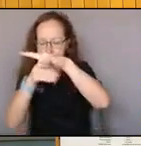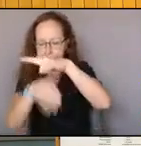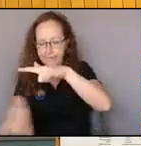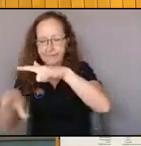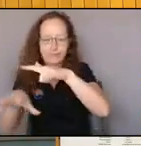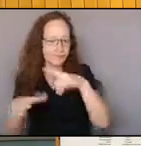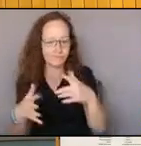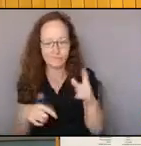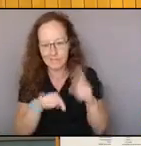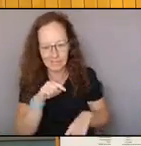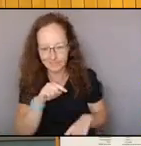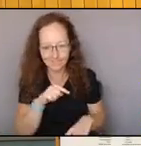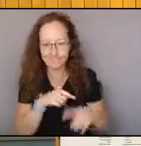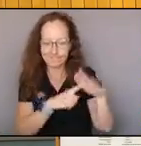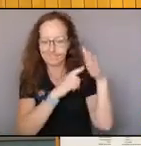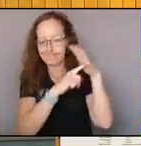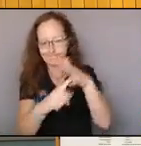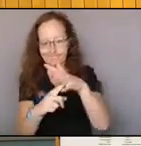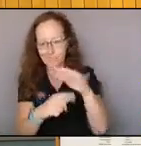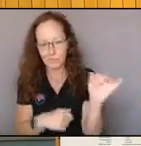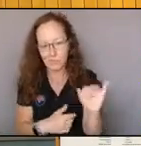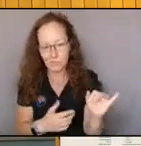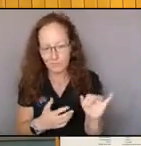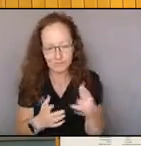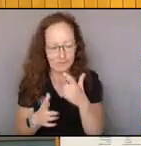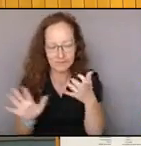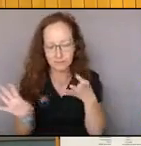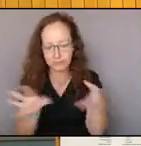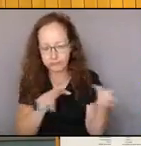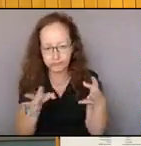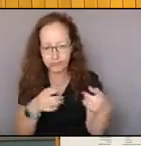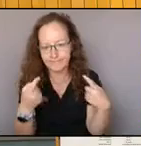AS CARL STATED, THE CREWS WERE PRETTY MUCH ON THEIR OWN